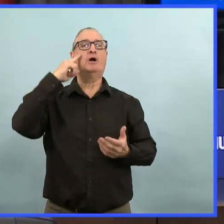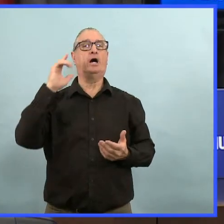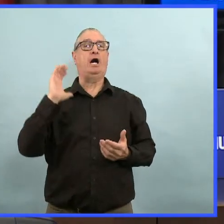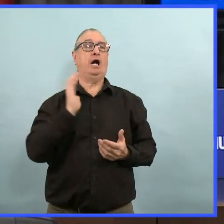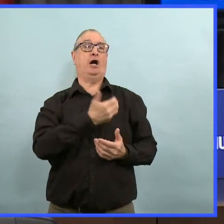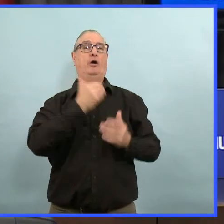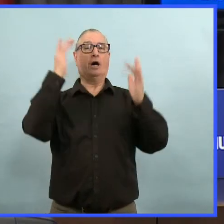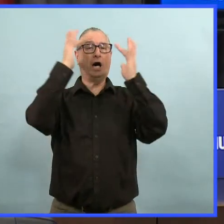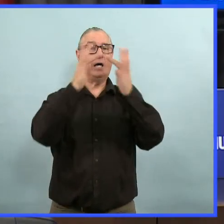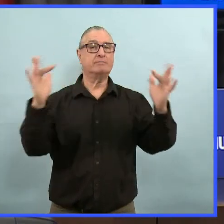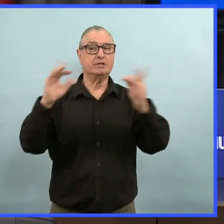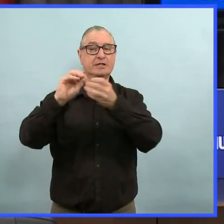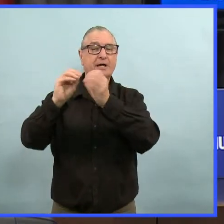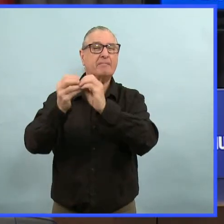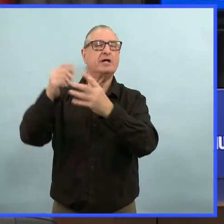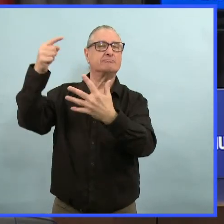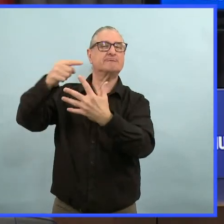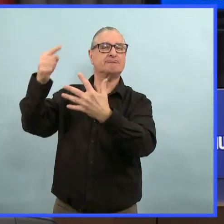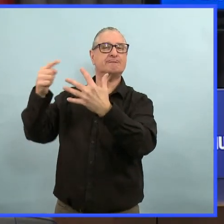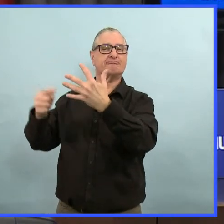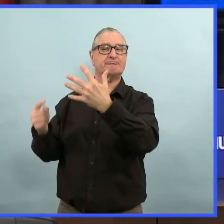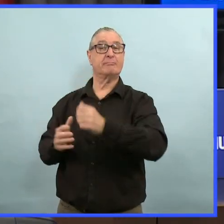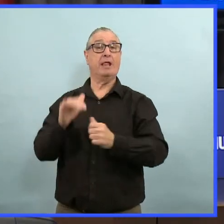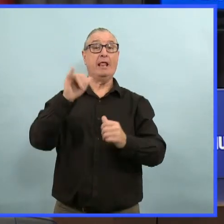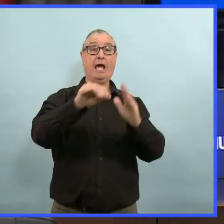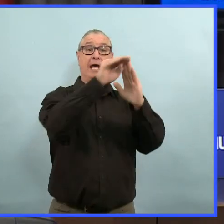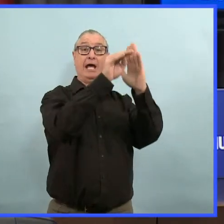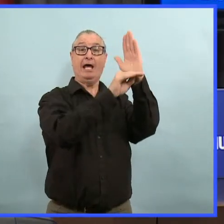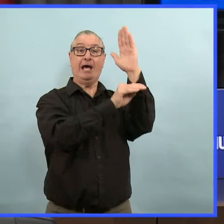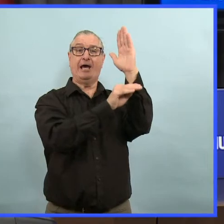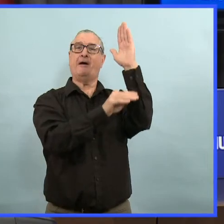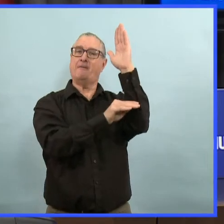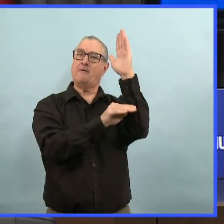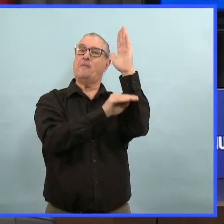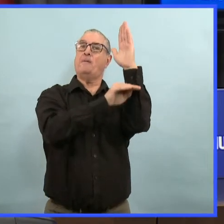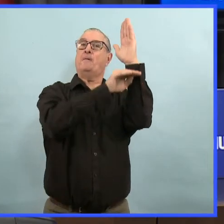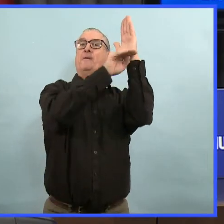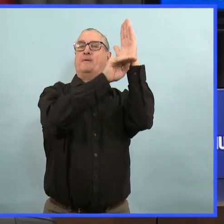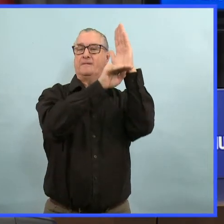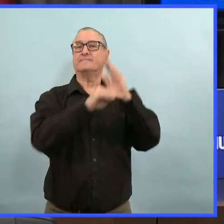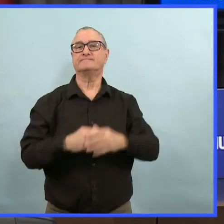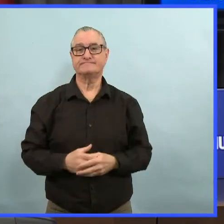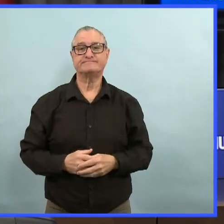it is also allowing the health system an opening to do the same earlier this week